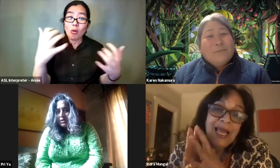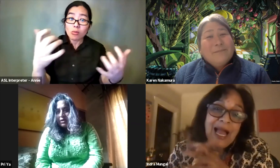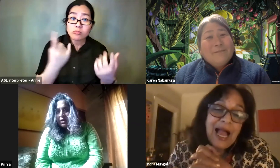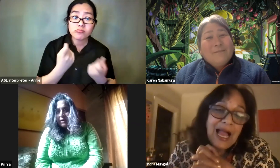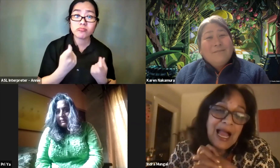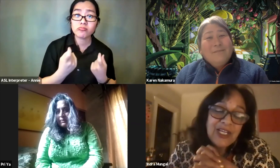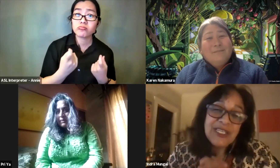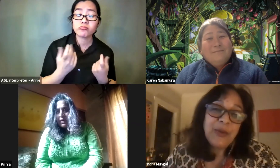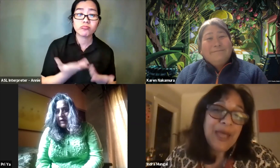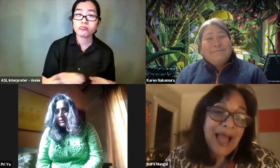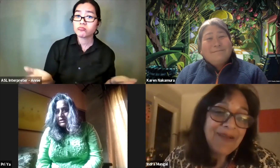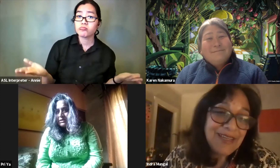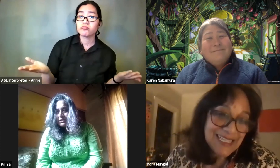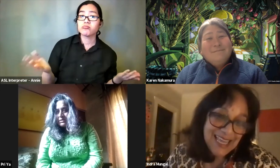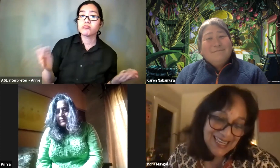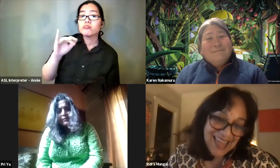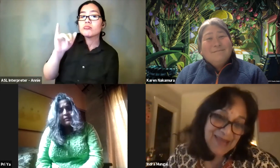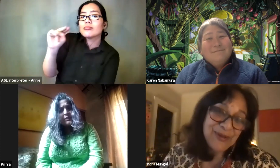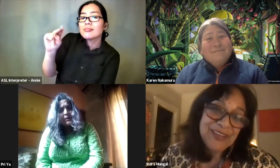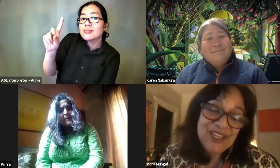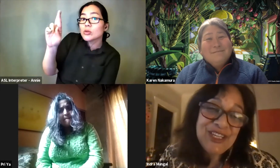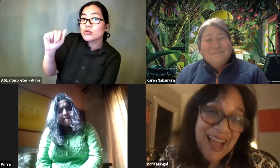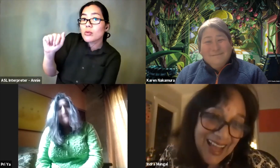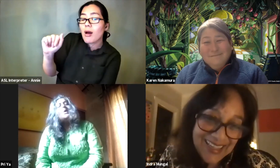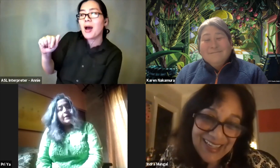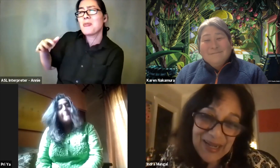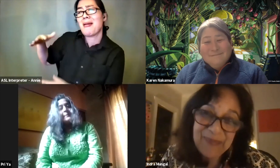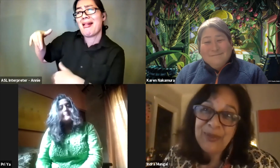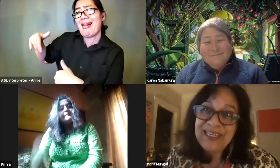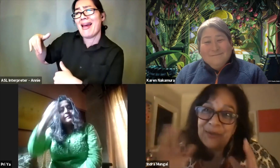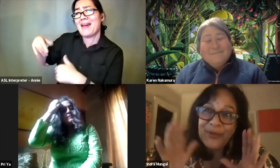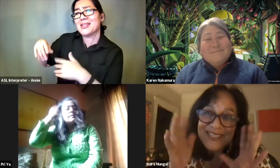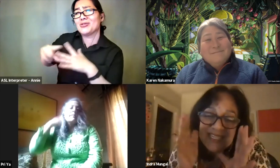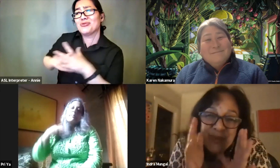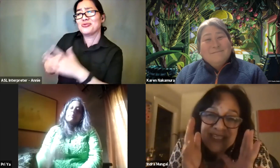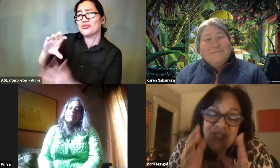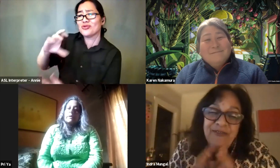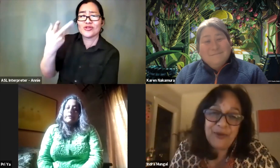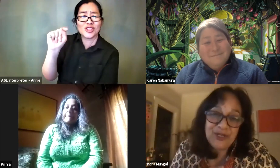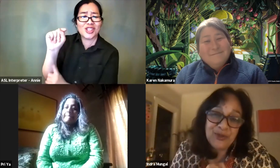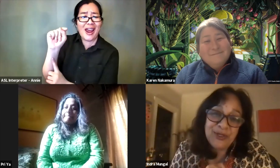Indra Mungal: We haven't enable the chat we didn't we since we had such a very short.